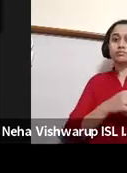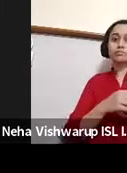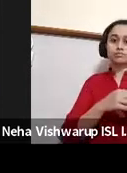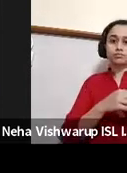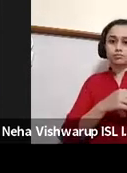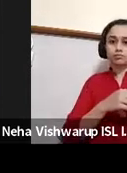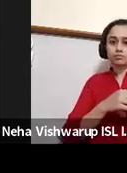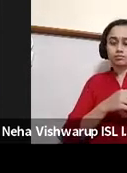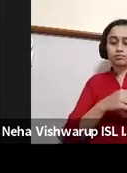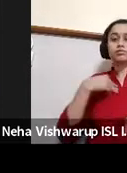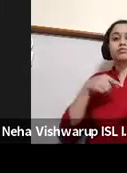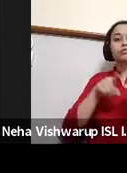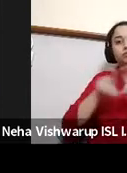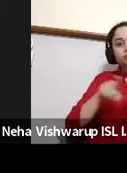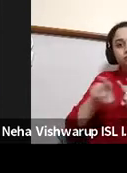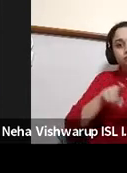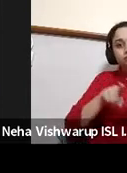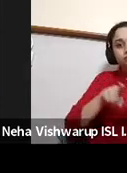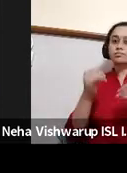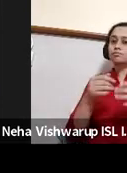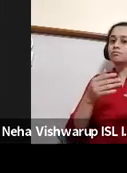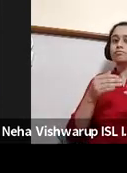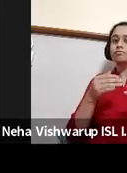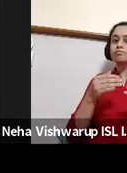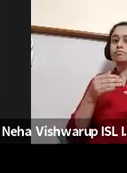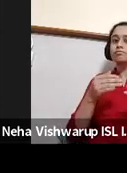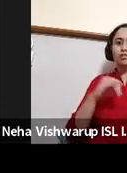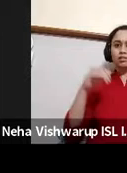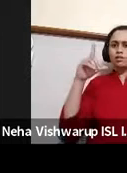for example the subject doesn't doesn't see the bright flash of surah's camera as he